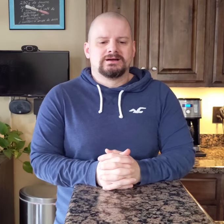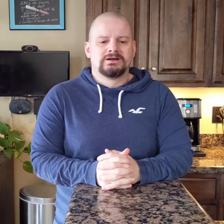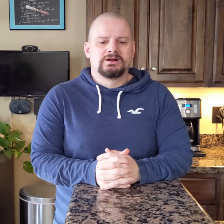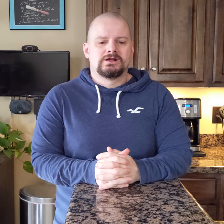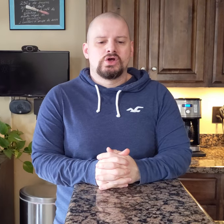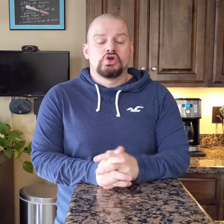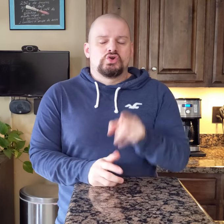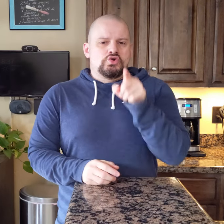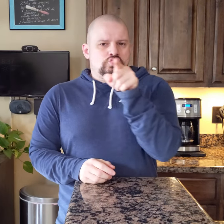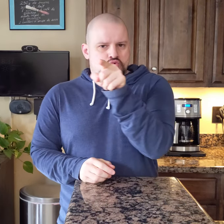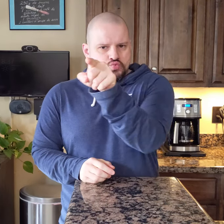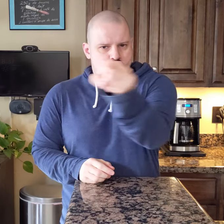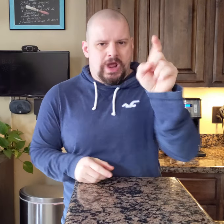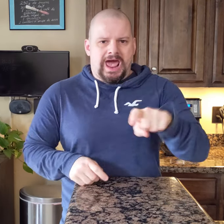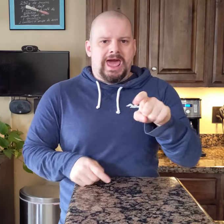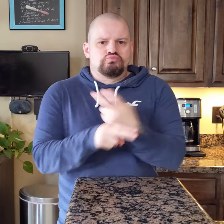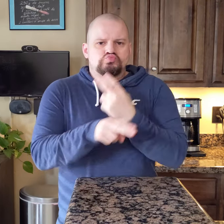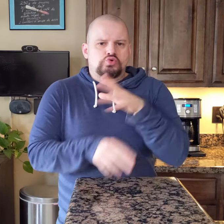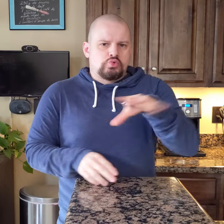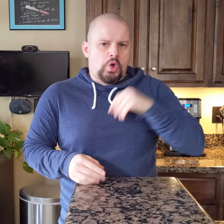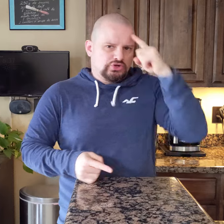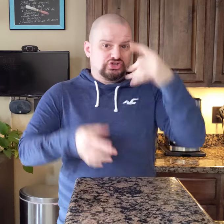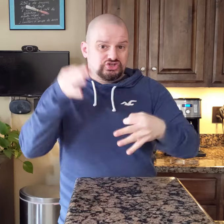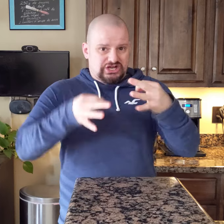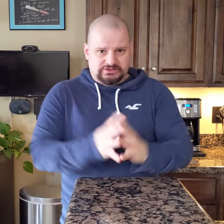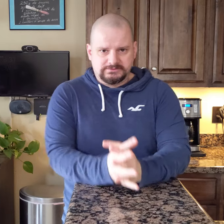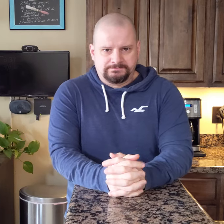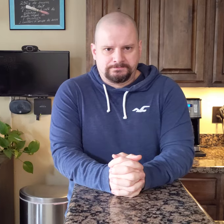You have to use your own judgement.